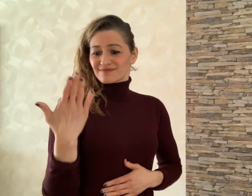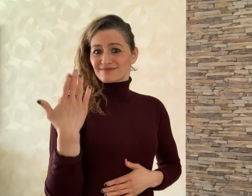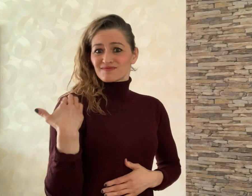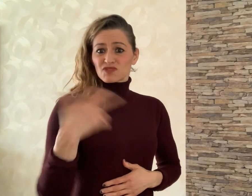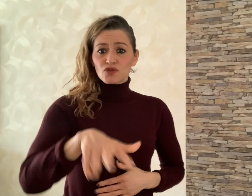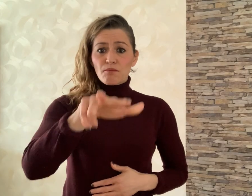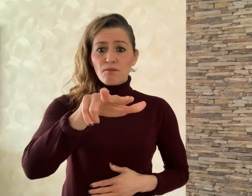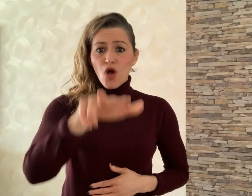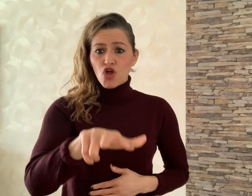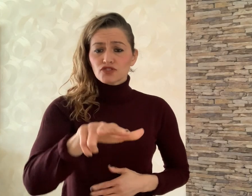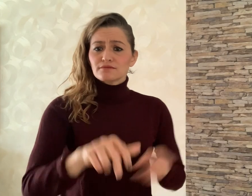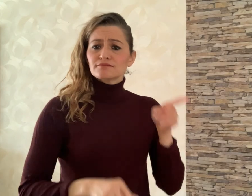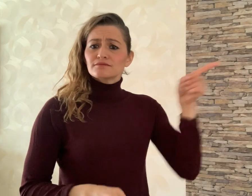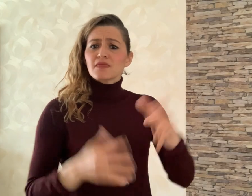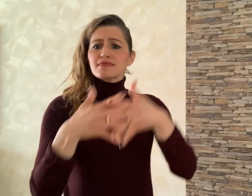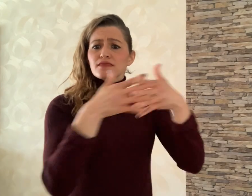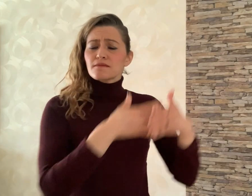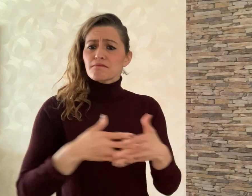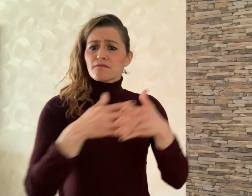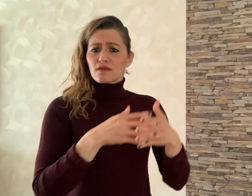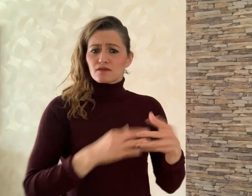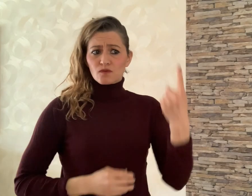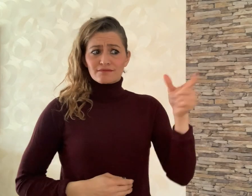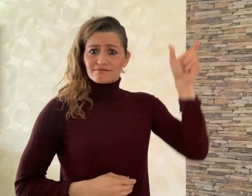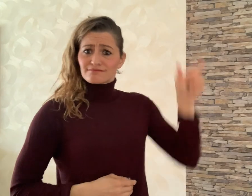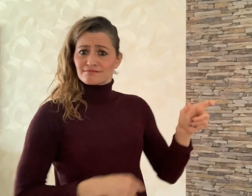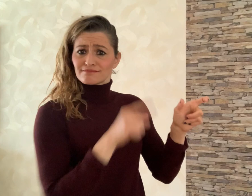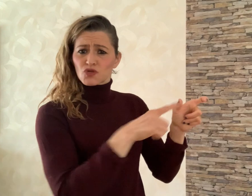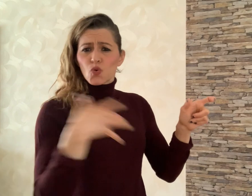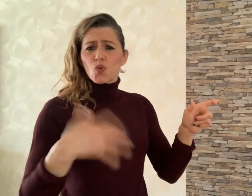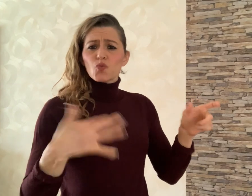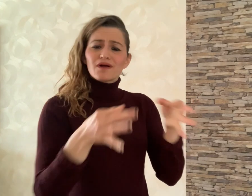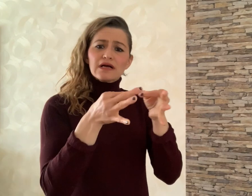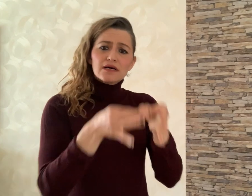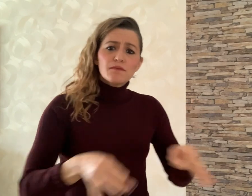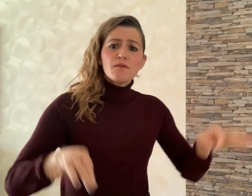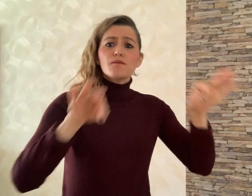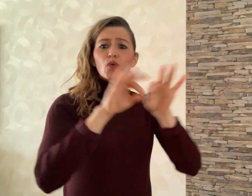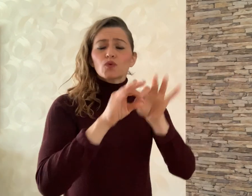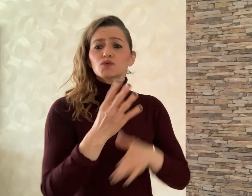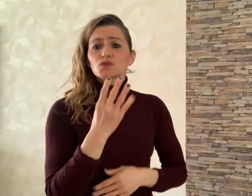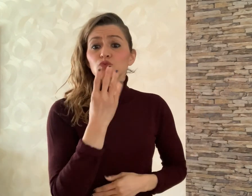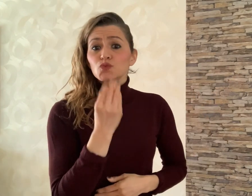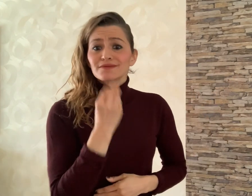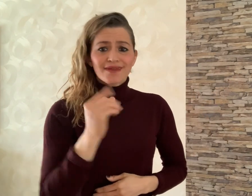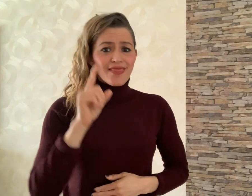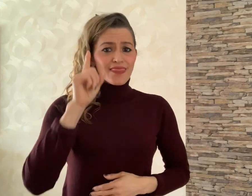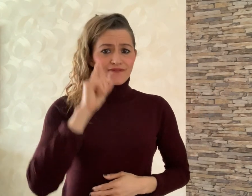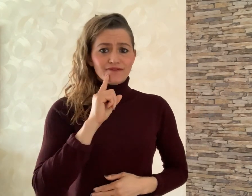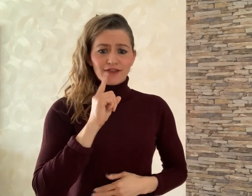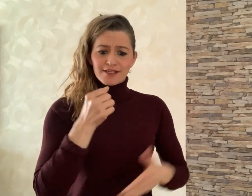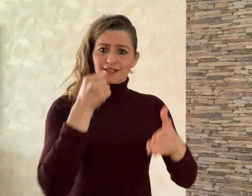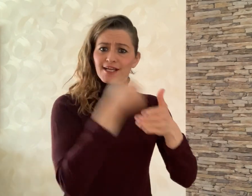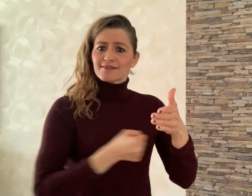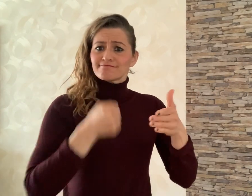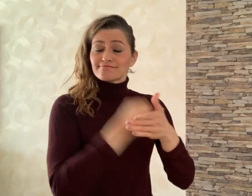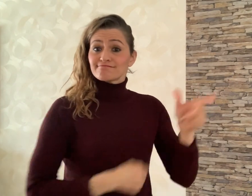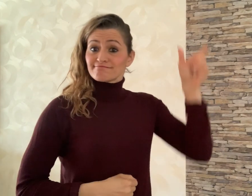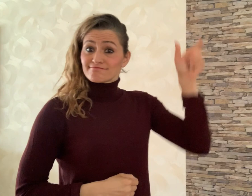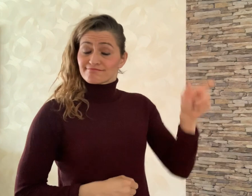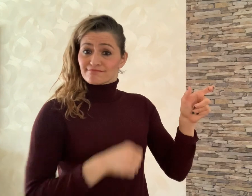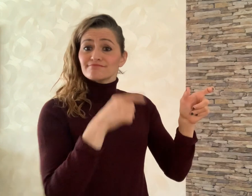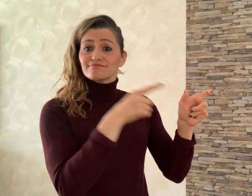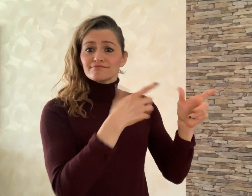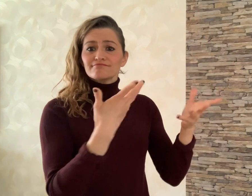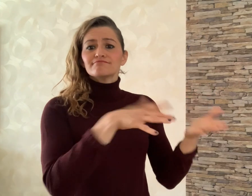In March, a prominent U.S. Jewish Deaf leader passed away.